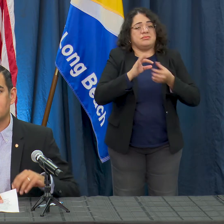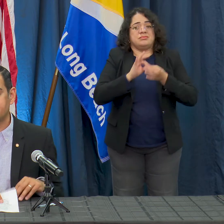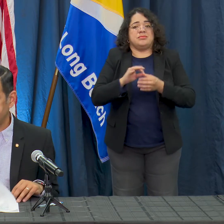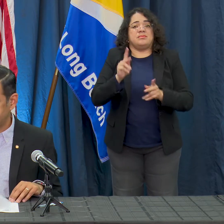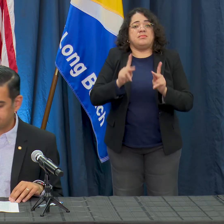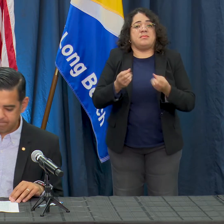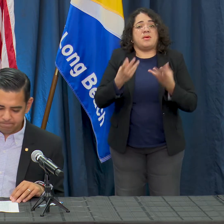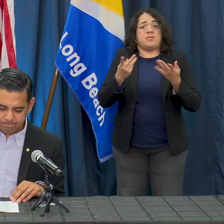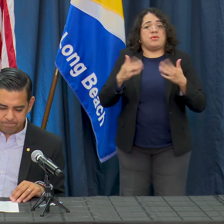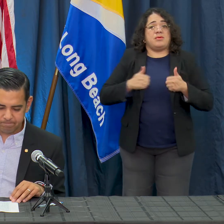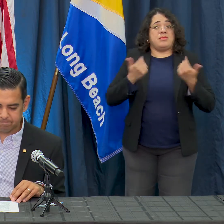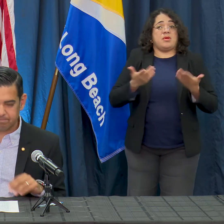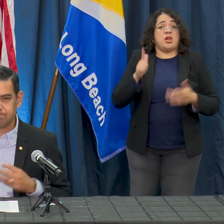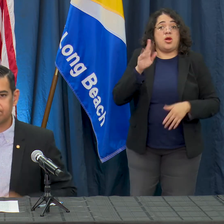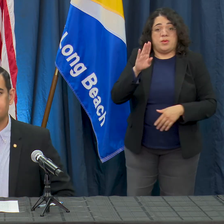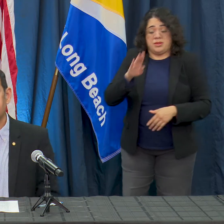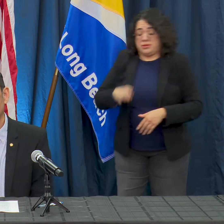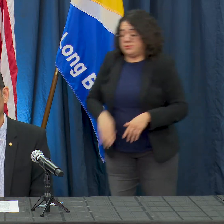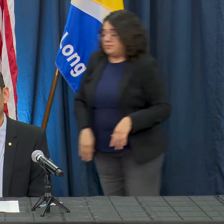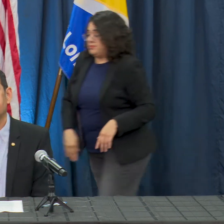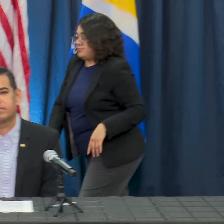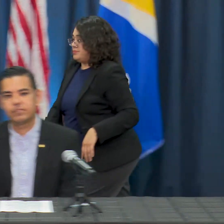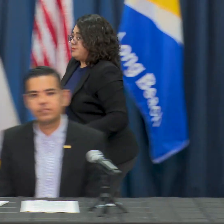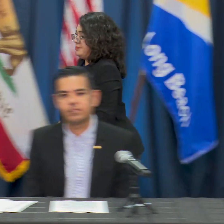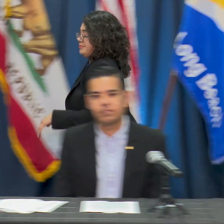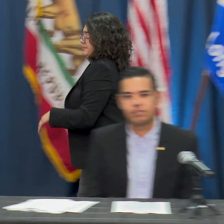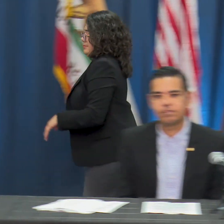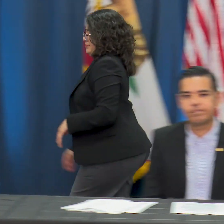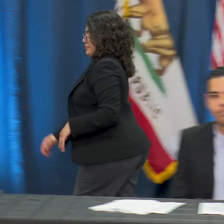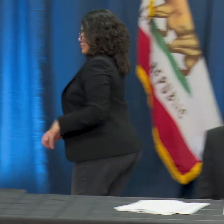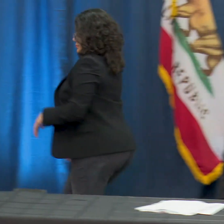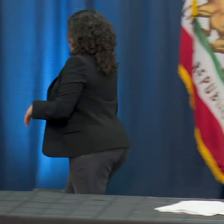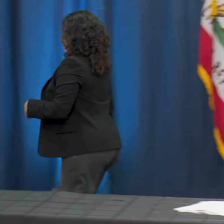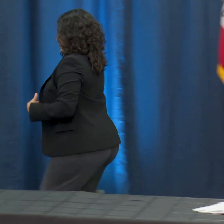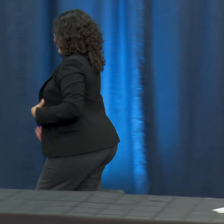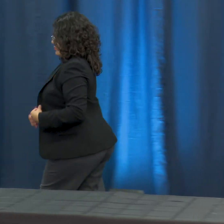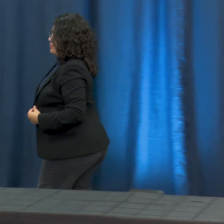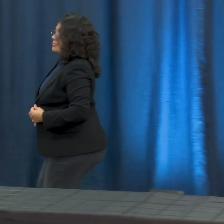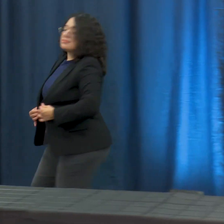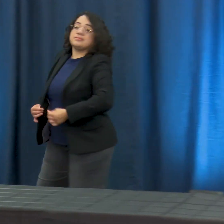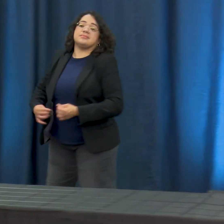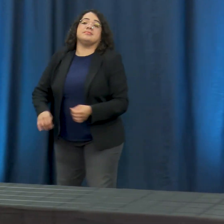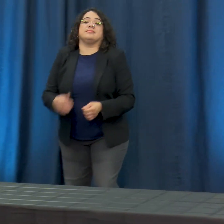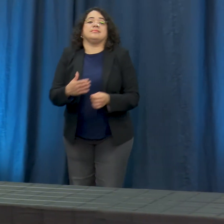Thank you Mayor. Good afternoon, I'd like to reemphasize some of the